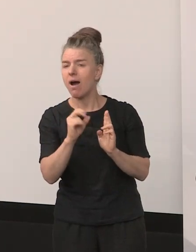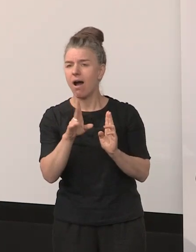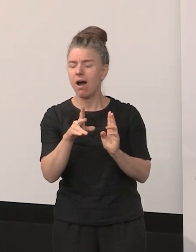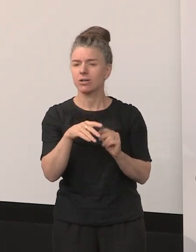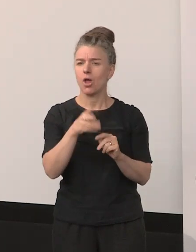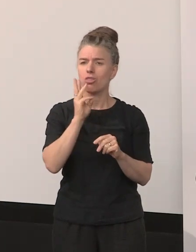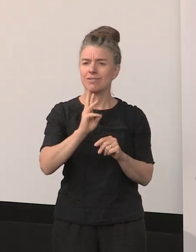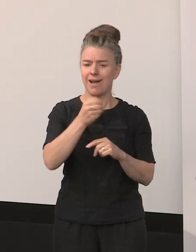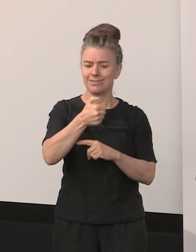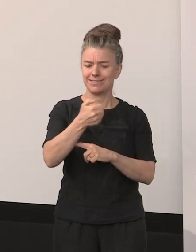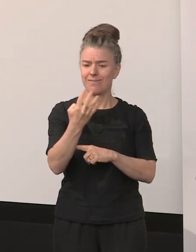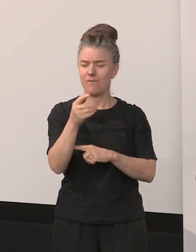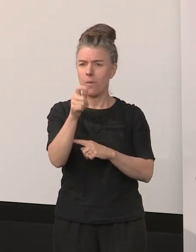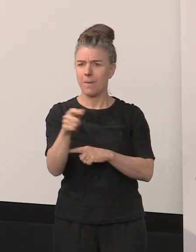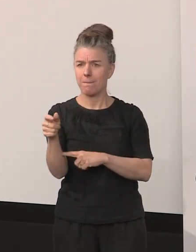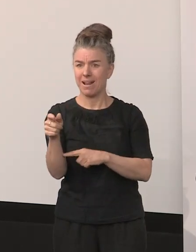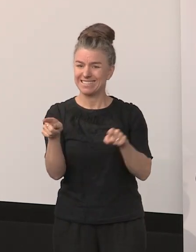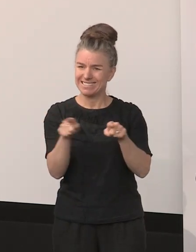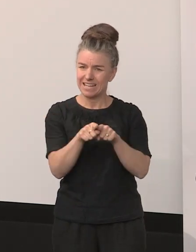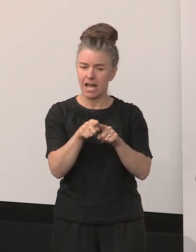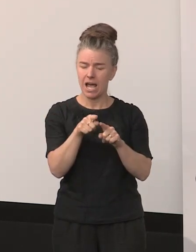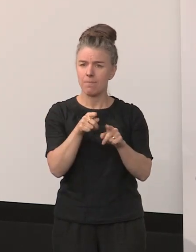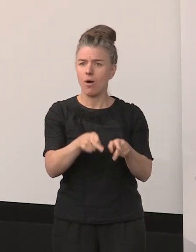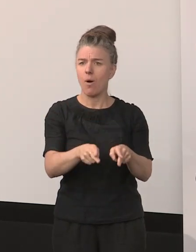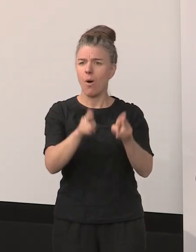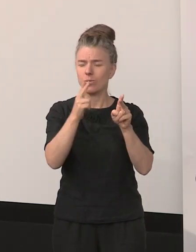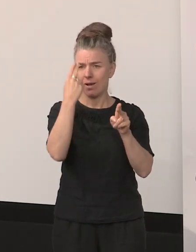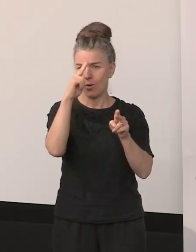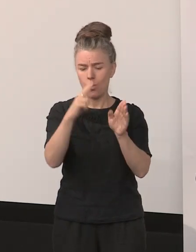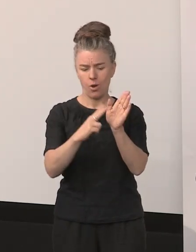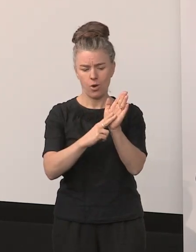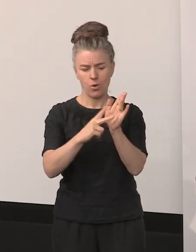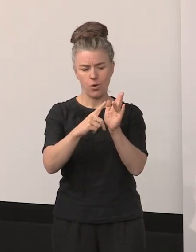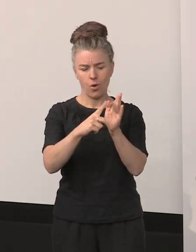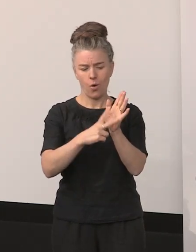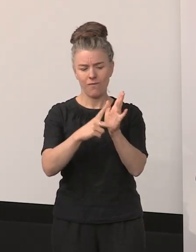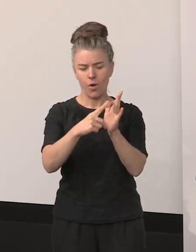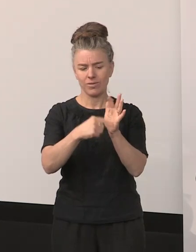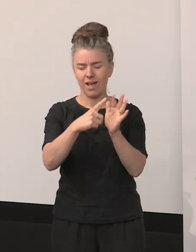further people who have worked at the hotel facility, so